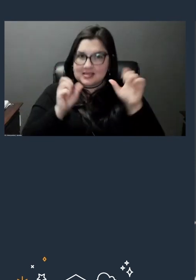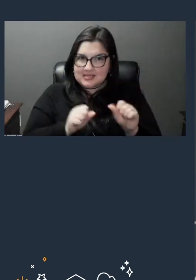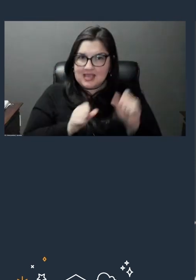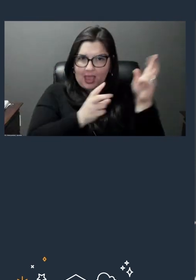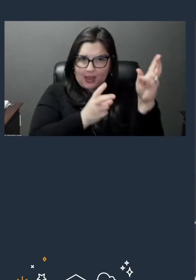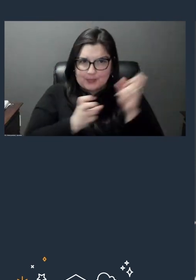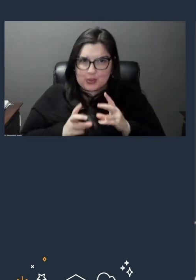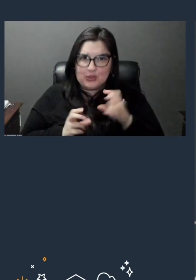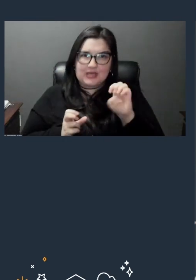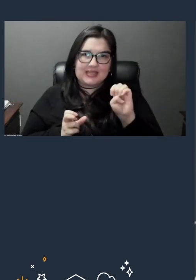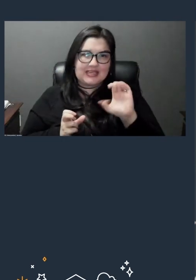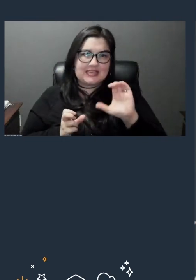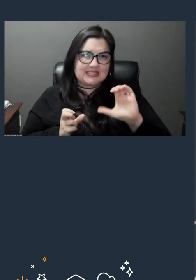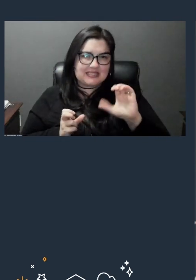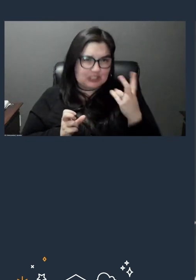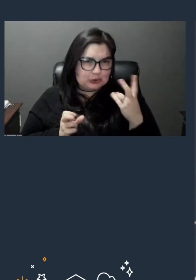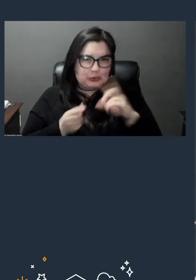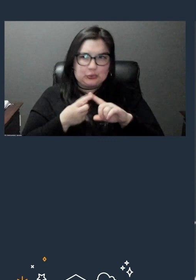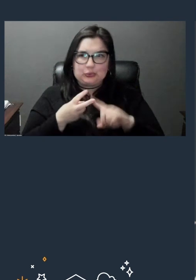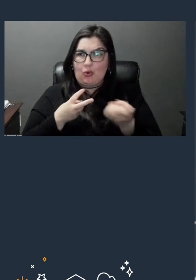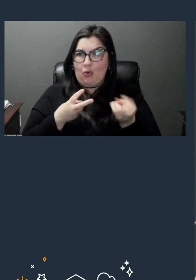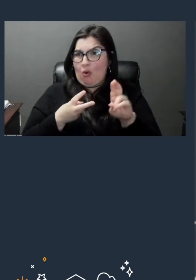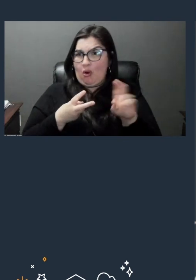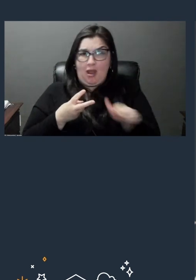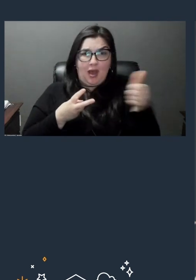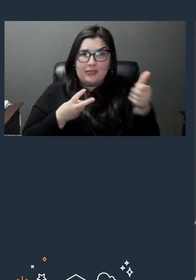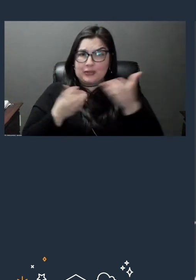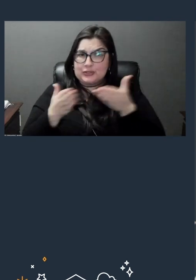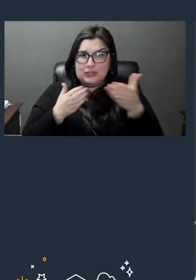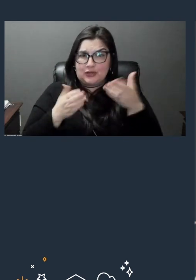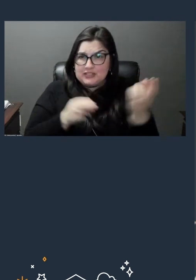or whatever other services they're using across AWS,